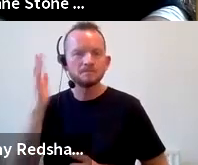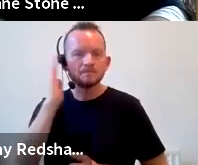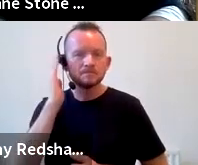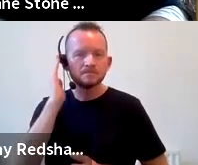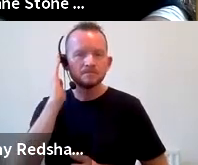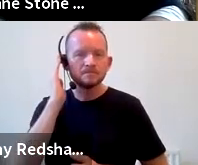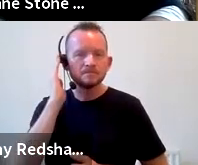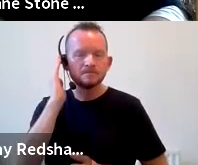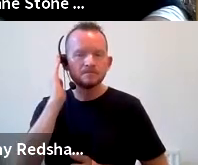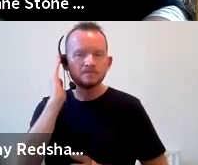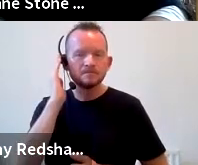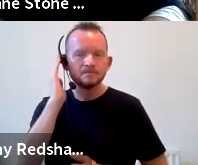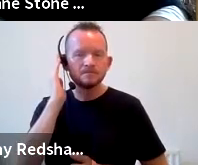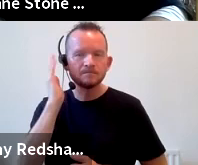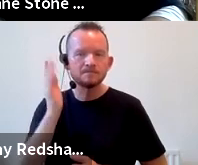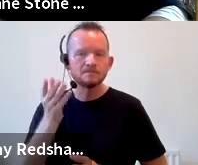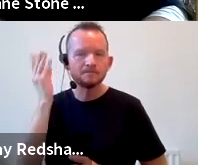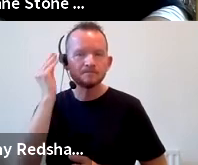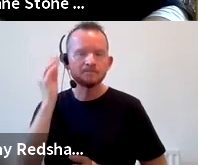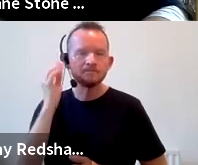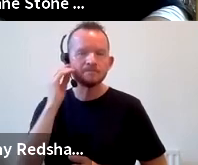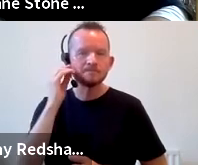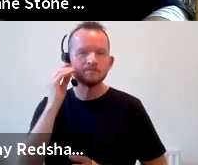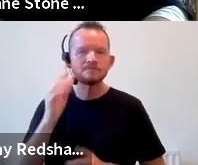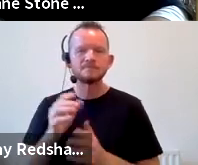got your mute.